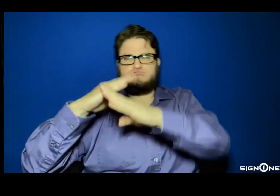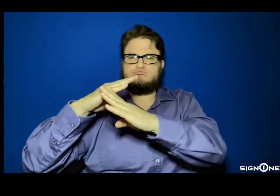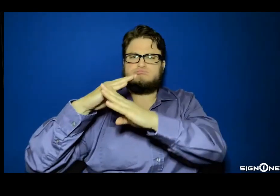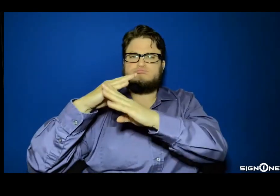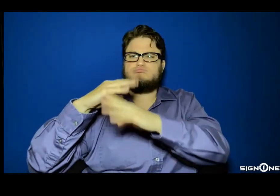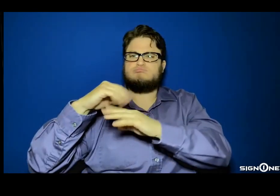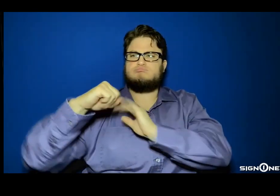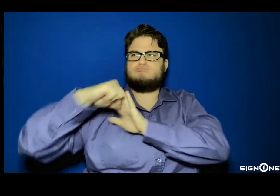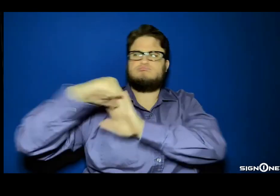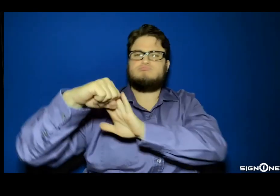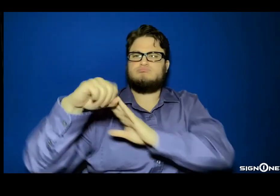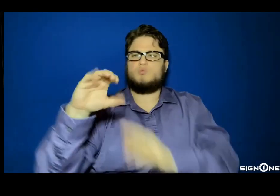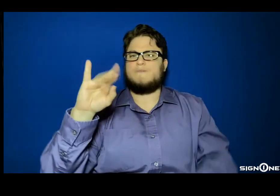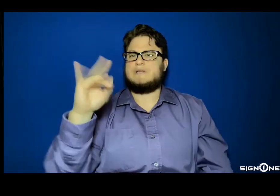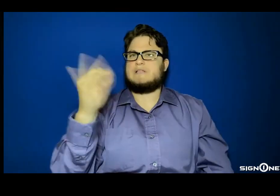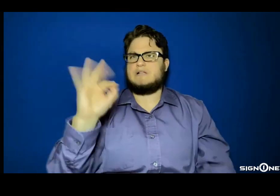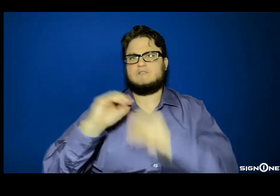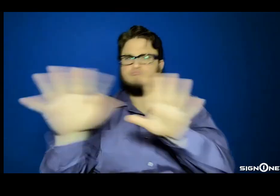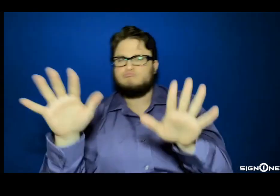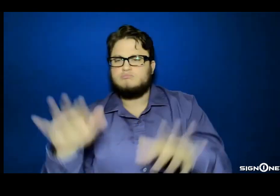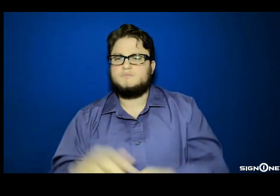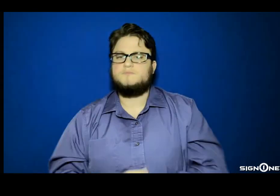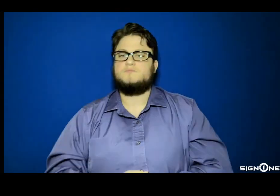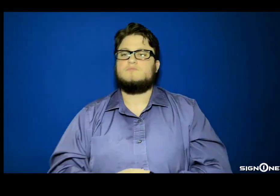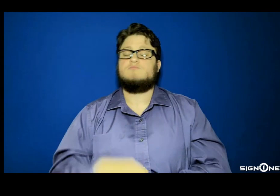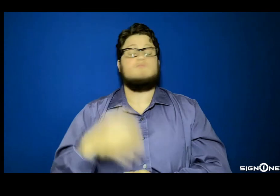protection to help stop the spread of Covid 19.